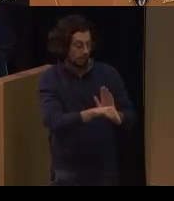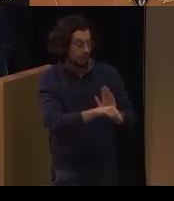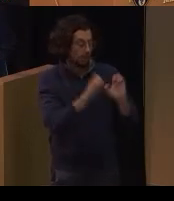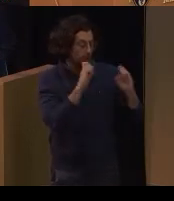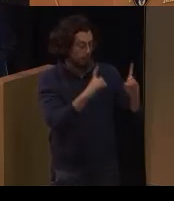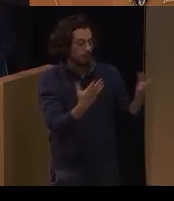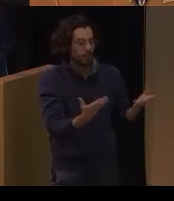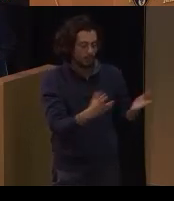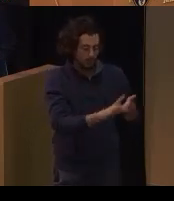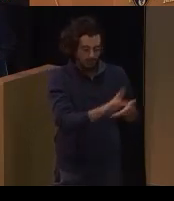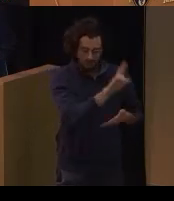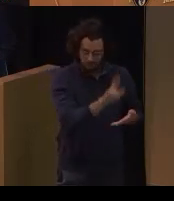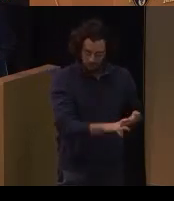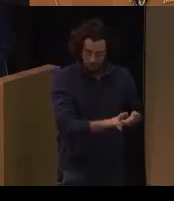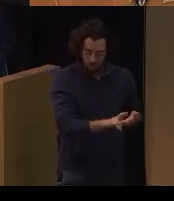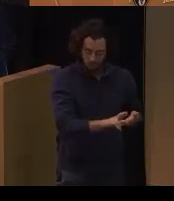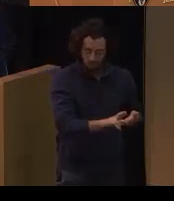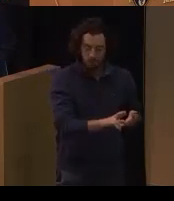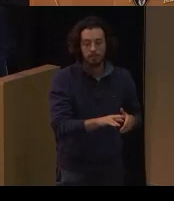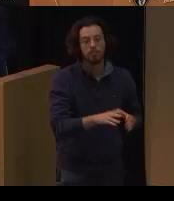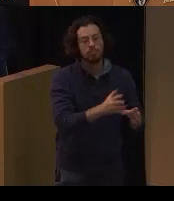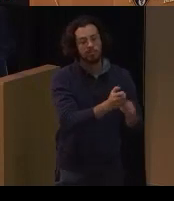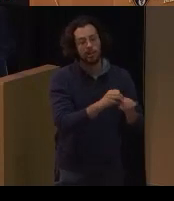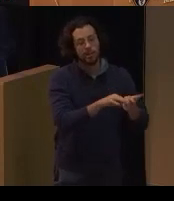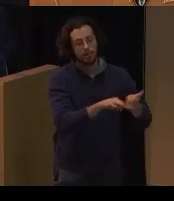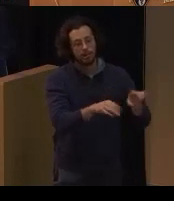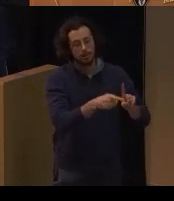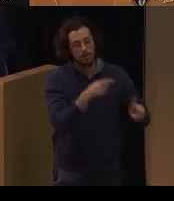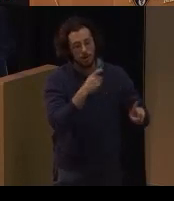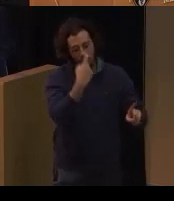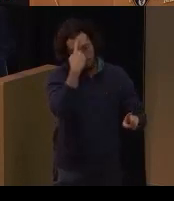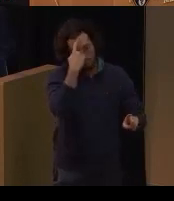University of Rochester and got his degree from the brain and cognitive Sciences Department